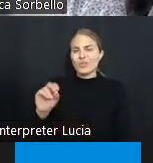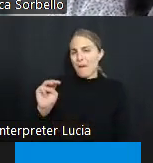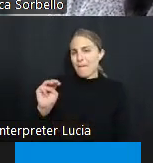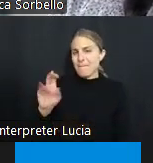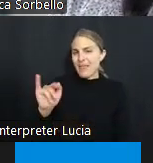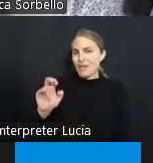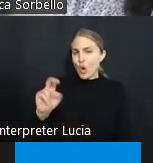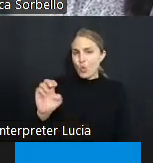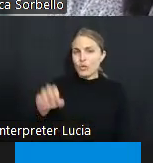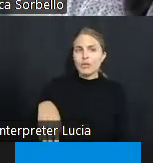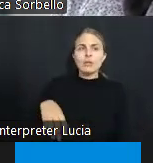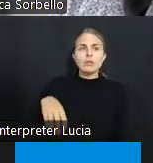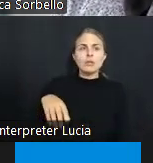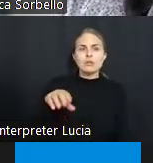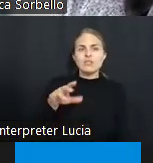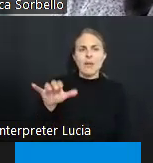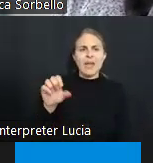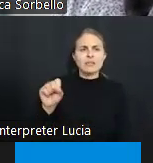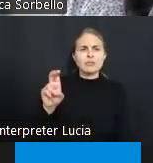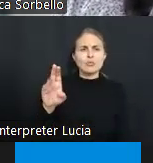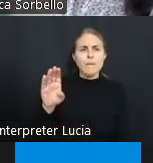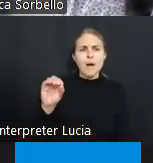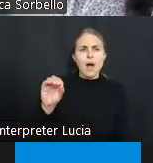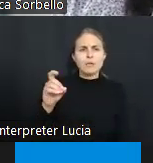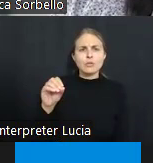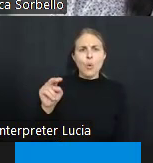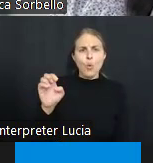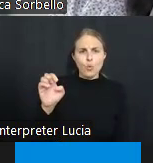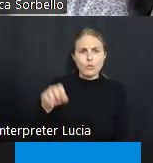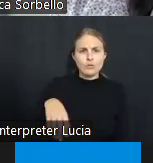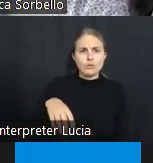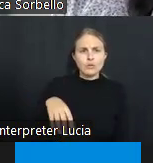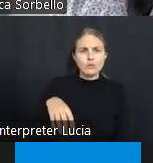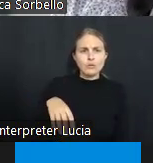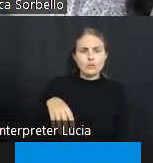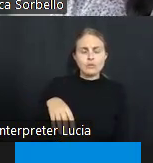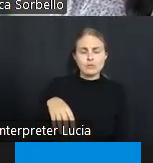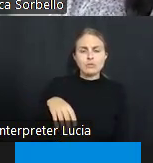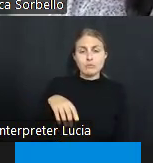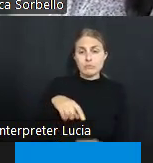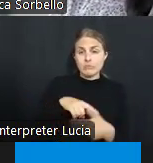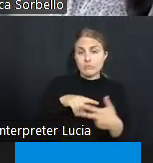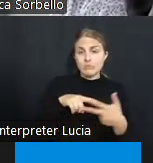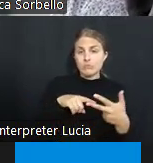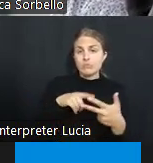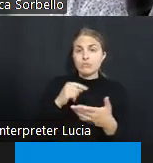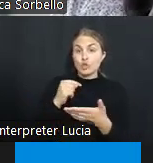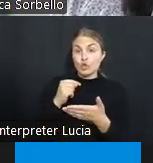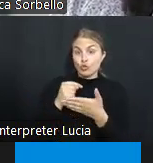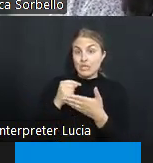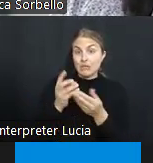. Methadone, Buprenorphine are the most common they are used to treat opioid use disorder. Just with addiction and